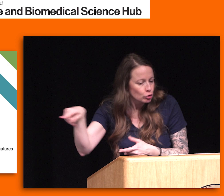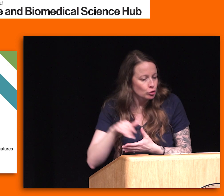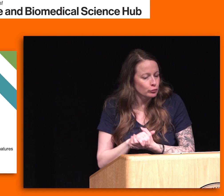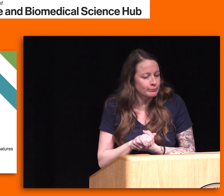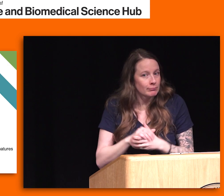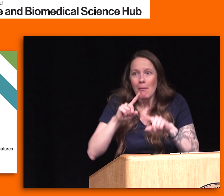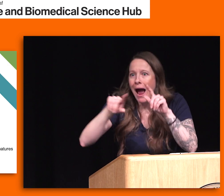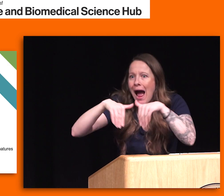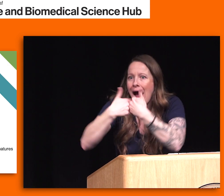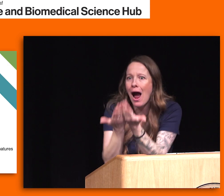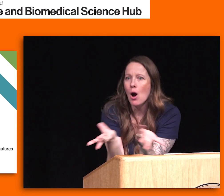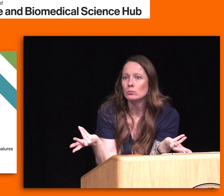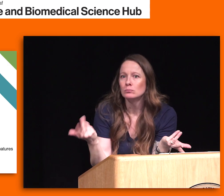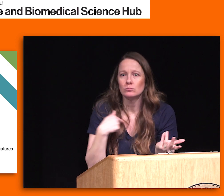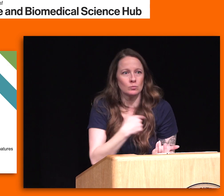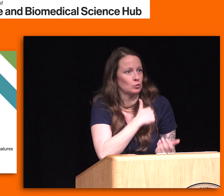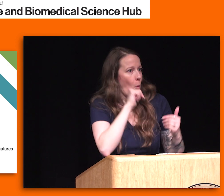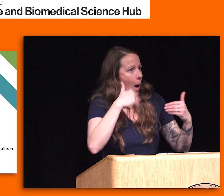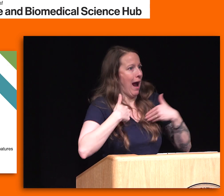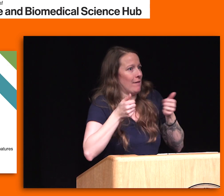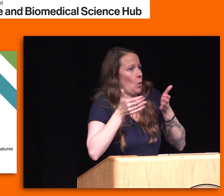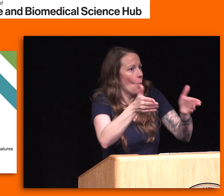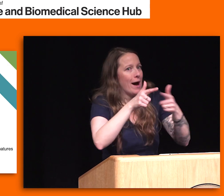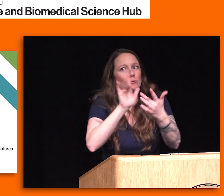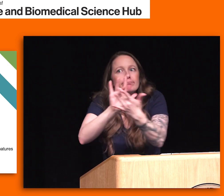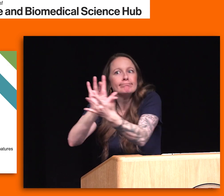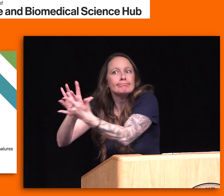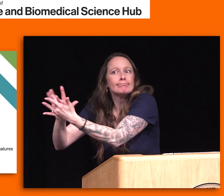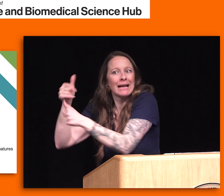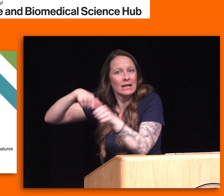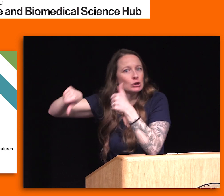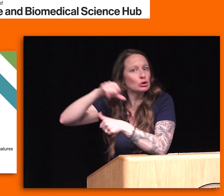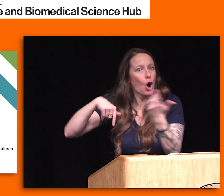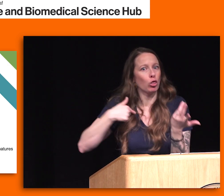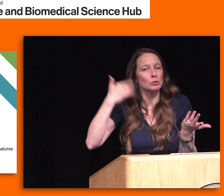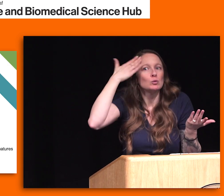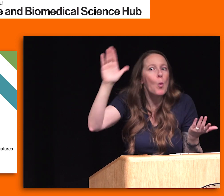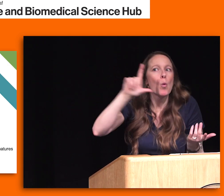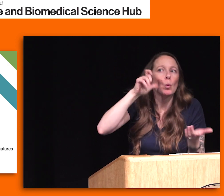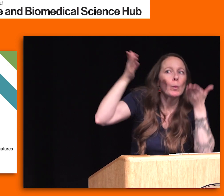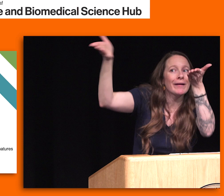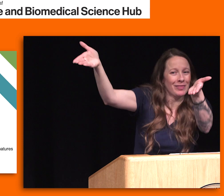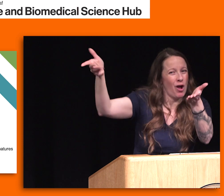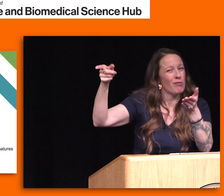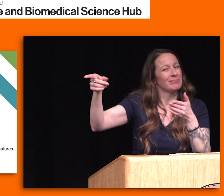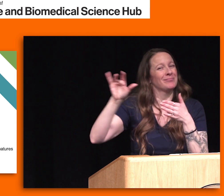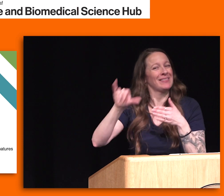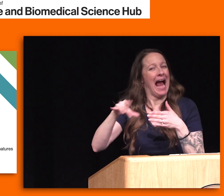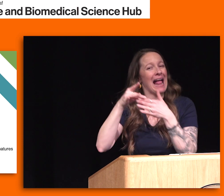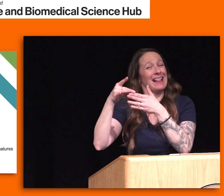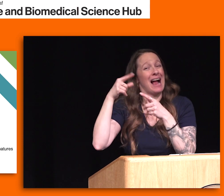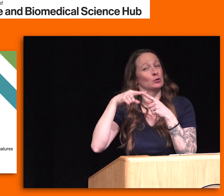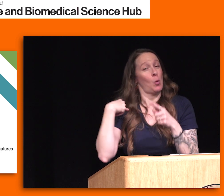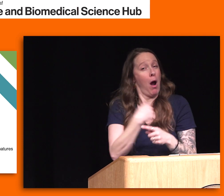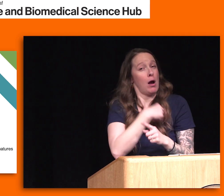as a Deaf community at the U of R, but we weren't sure how to do that. Again, we didn't have a central way to contact each other,